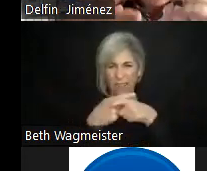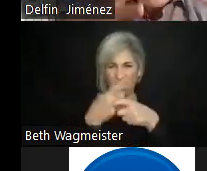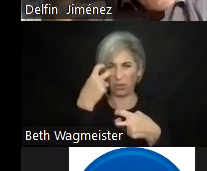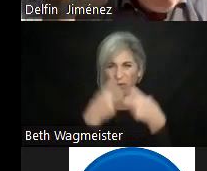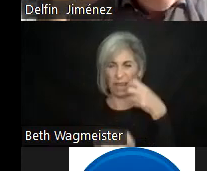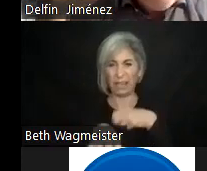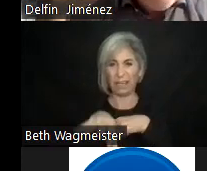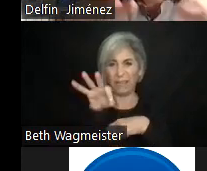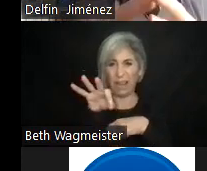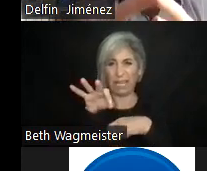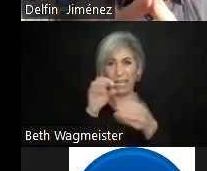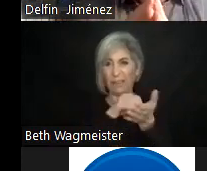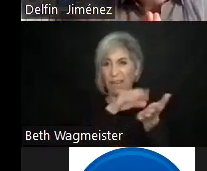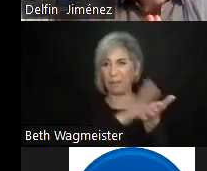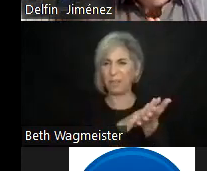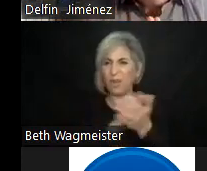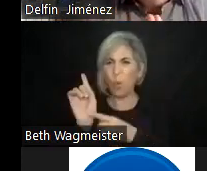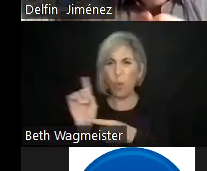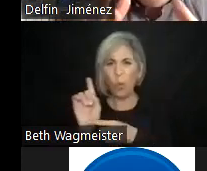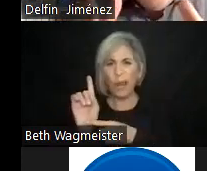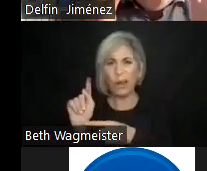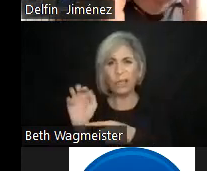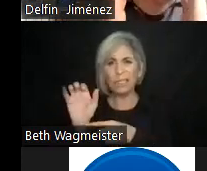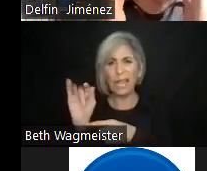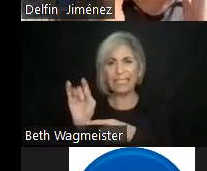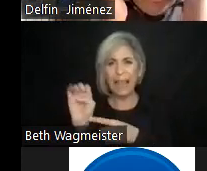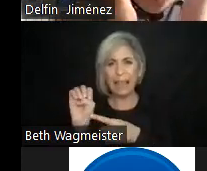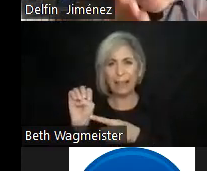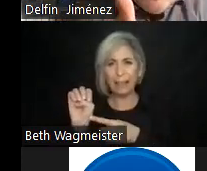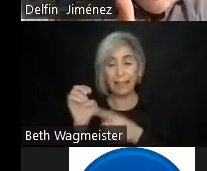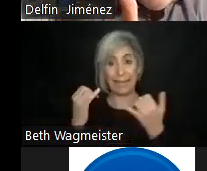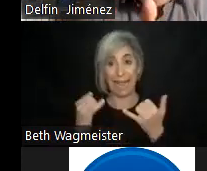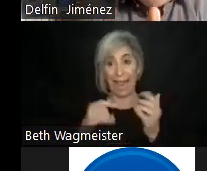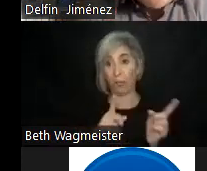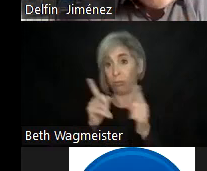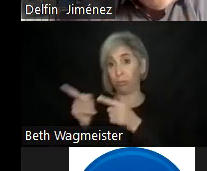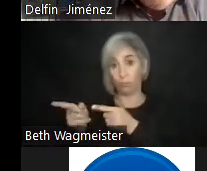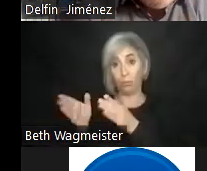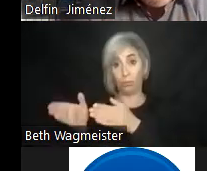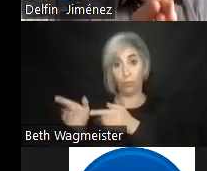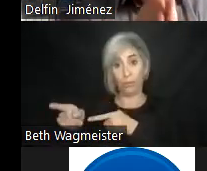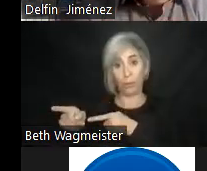where is the tactile walking surface. Now you can find easily